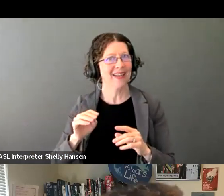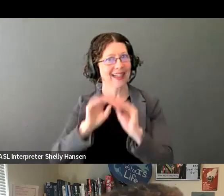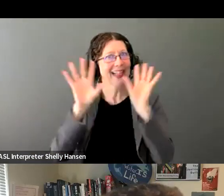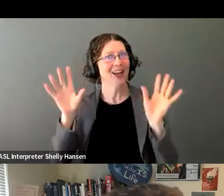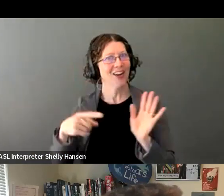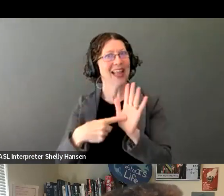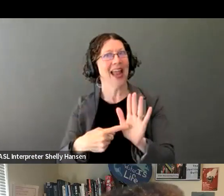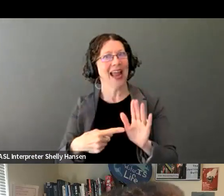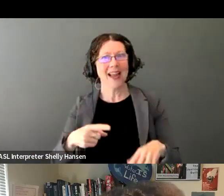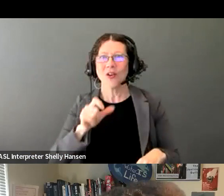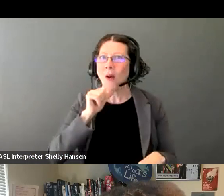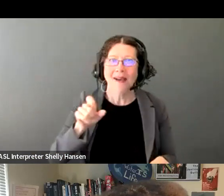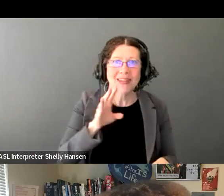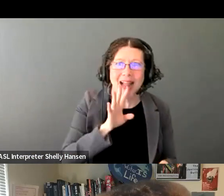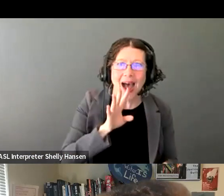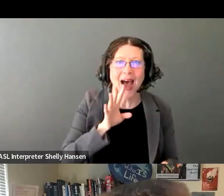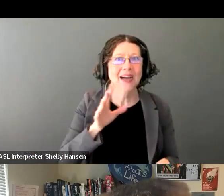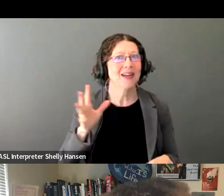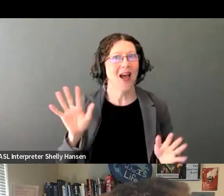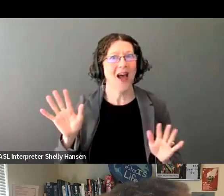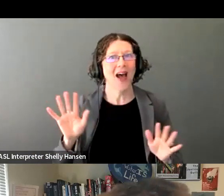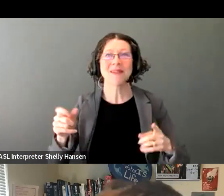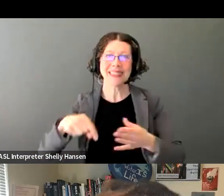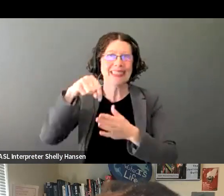Thank you for the deep accessibility of this space. There are captions.